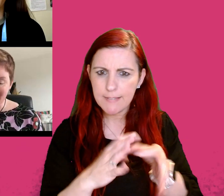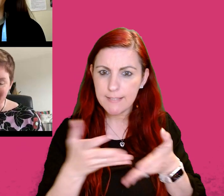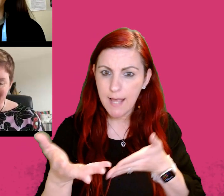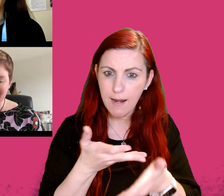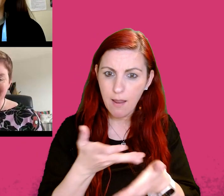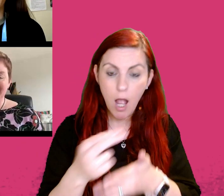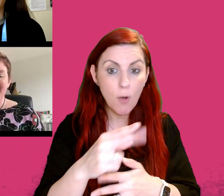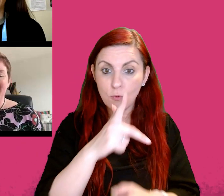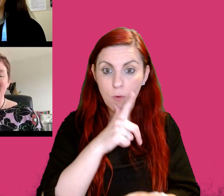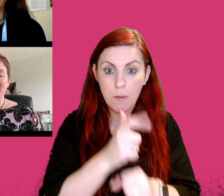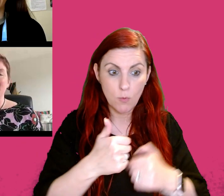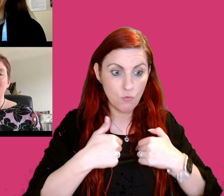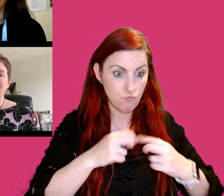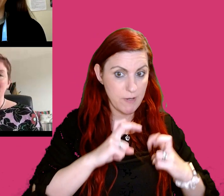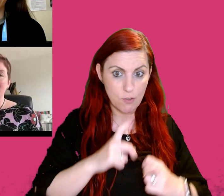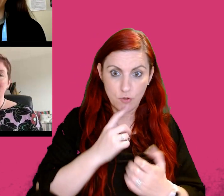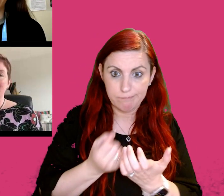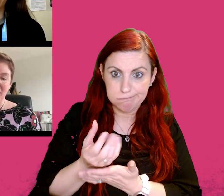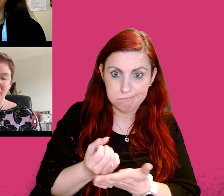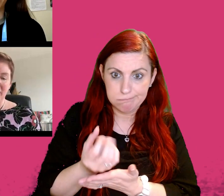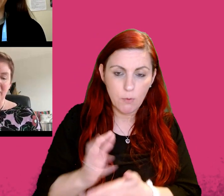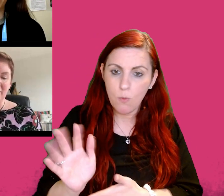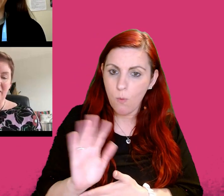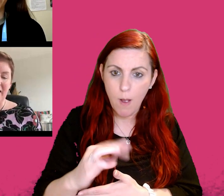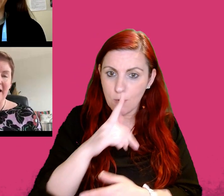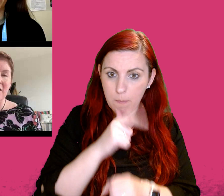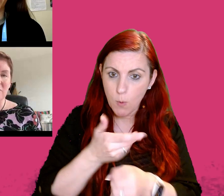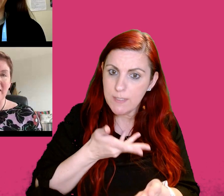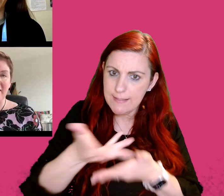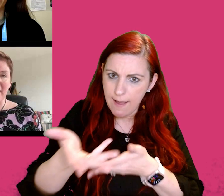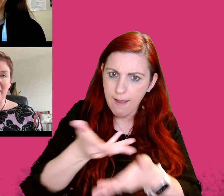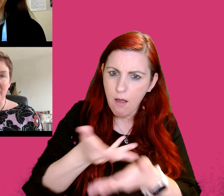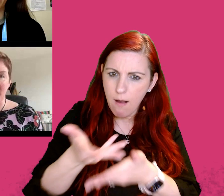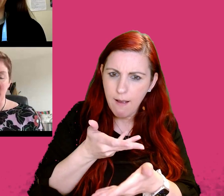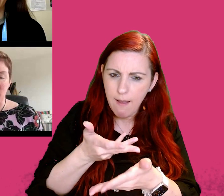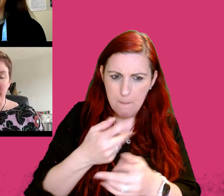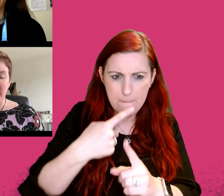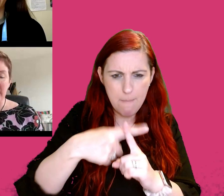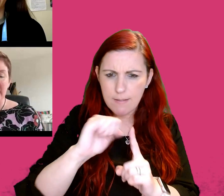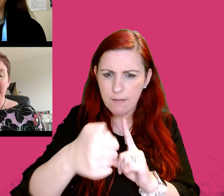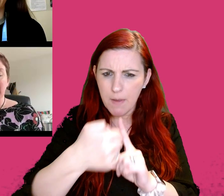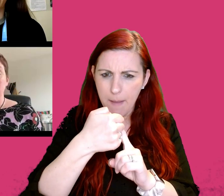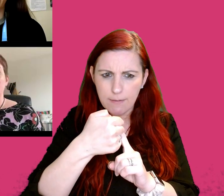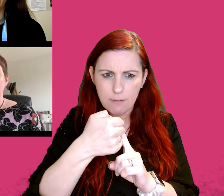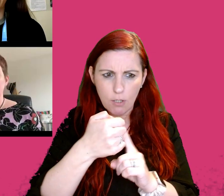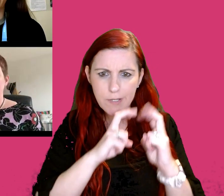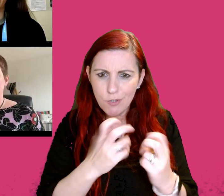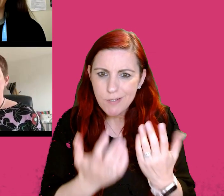dialogue how can that positively affect research and how do we get that dialogue going talking